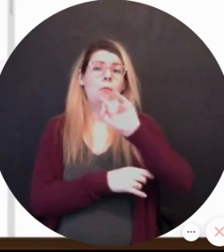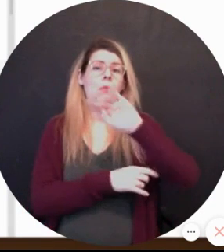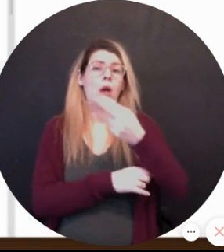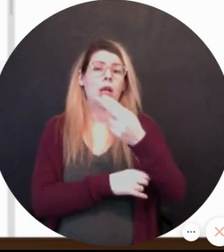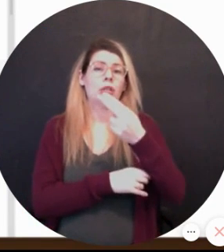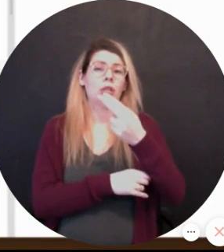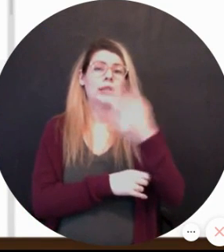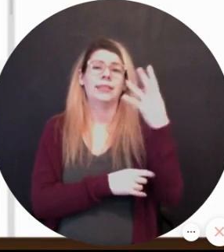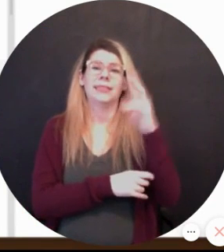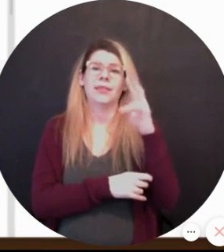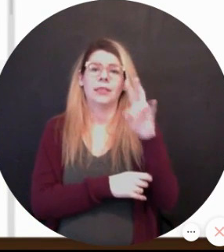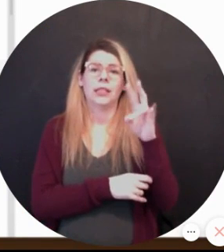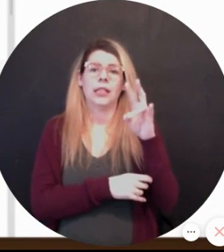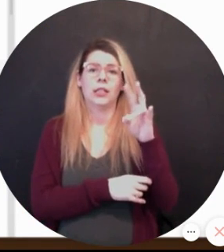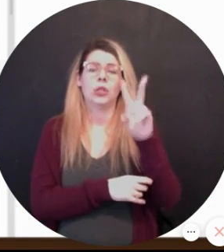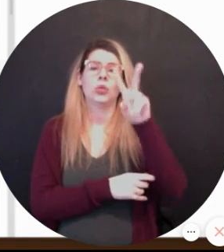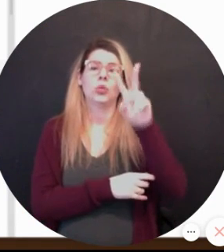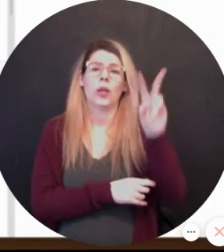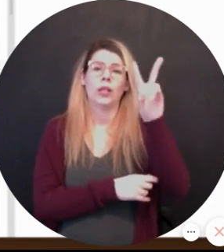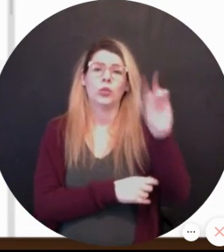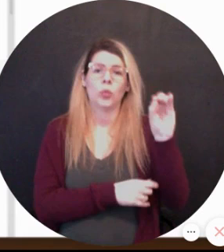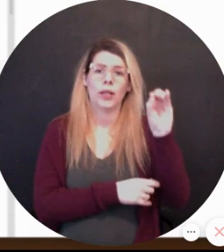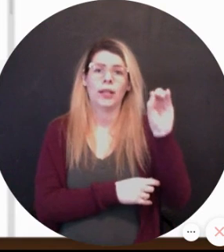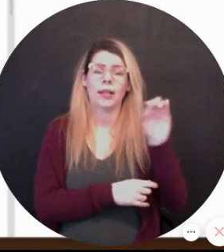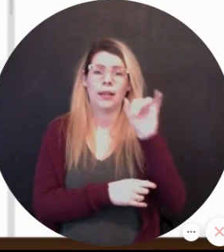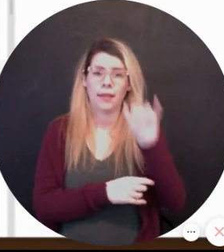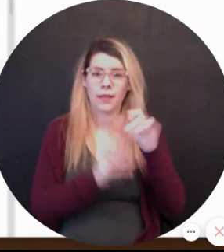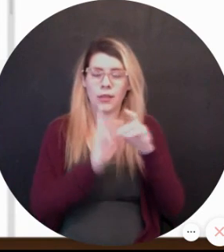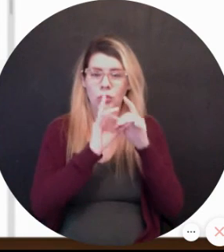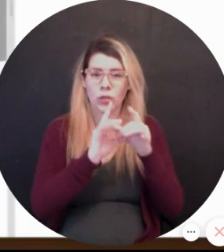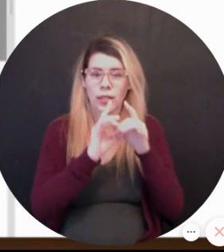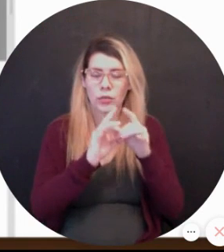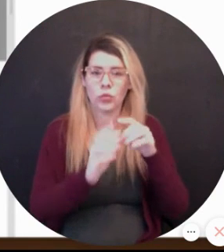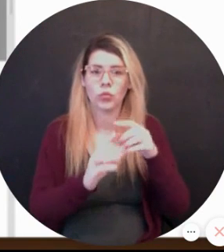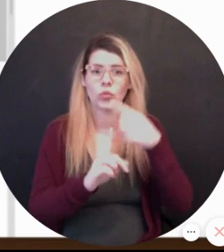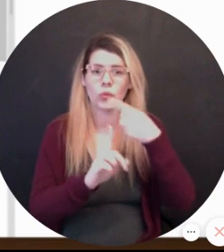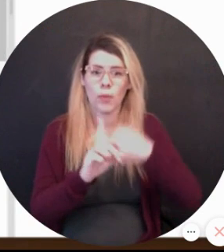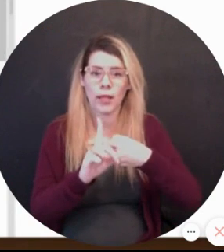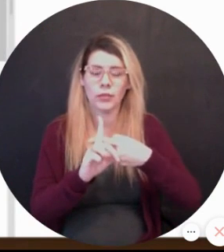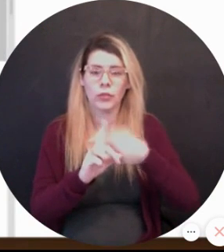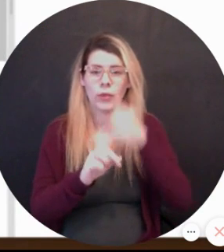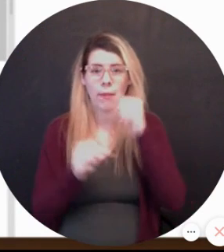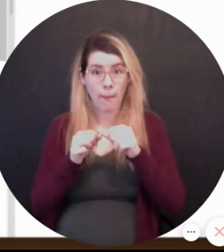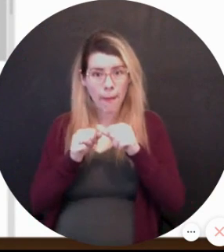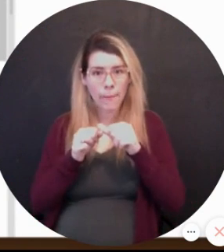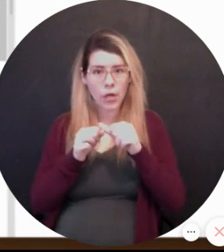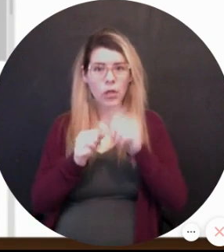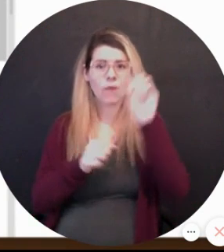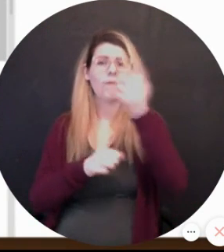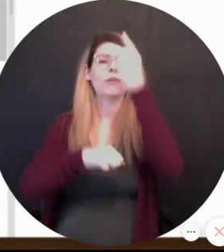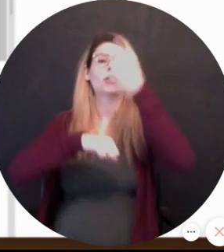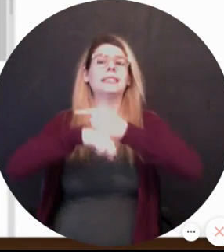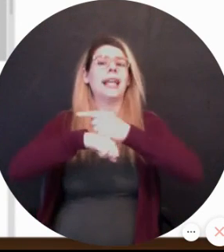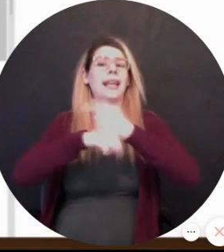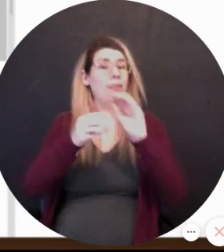you remember, this is kind of related to array, where months start at 0. So one way to alleviate